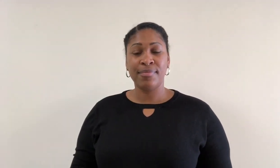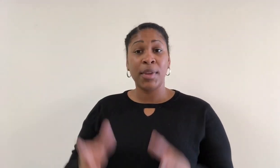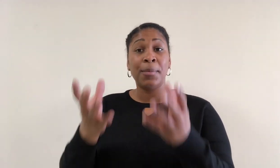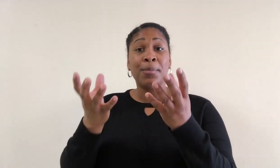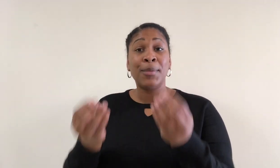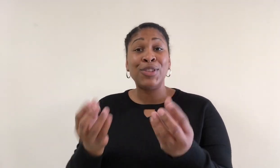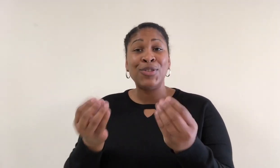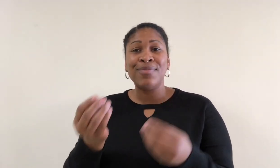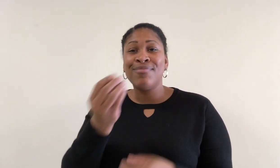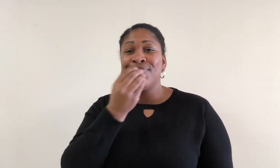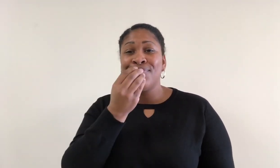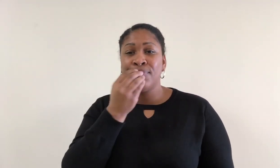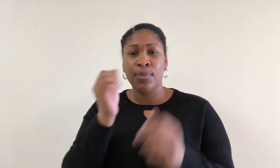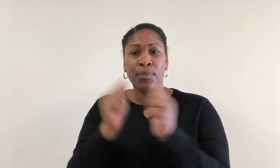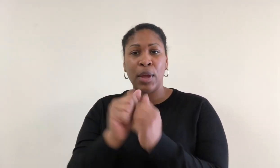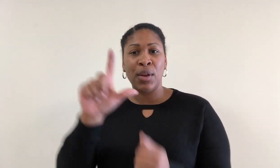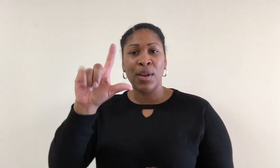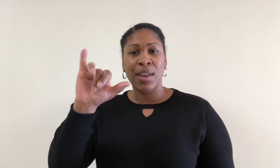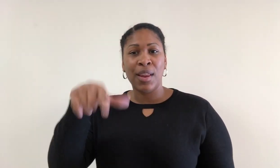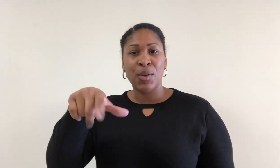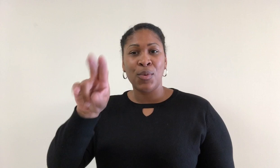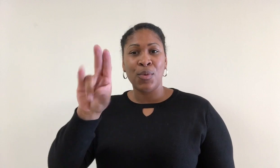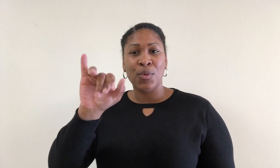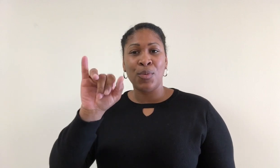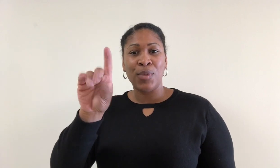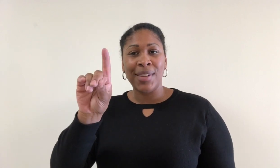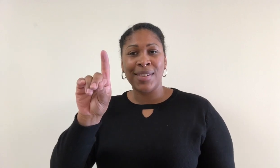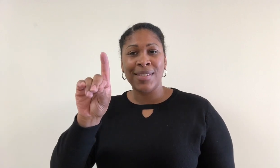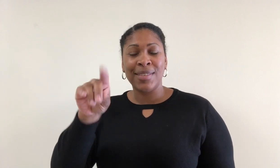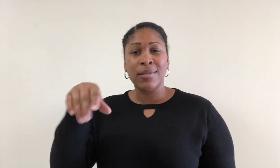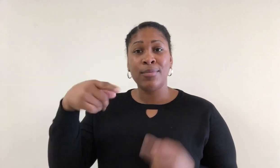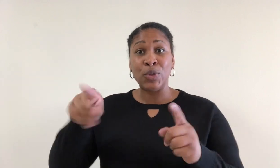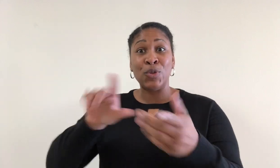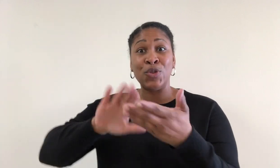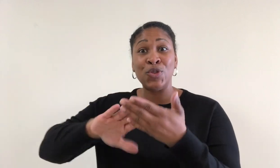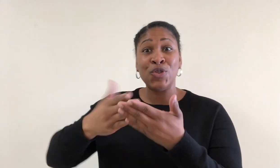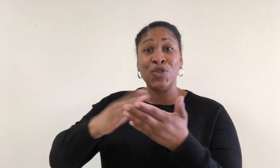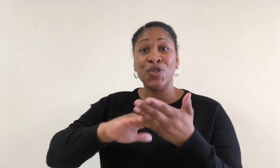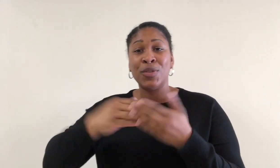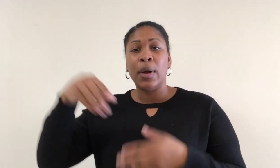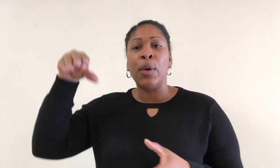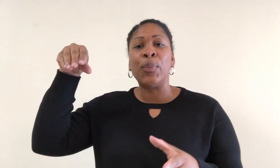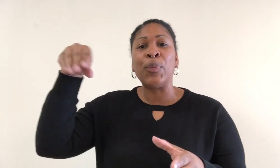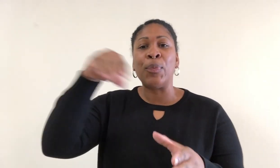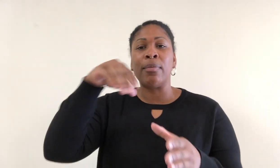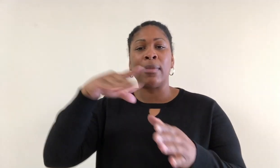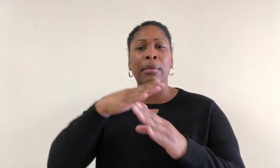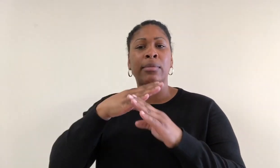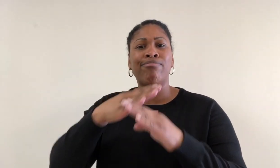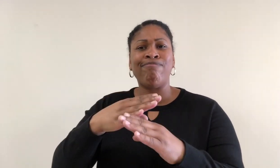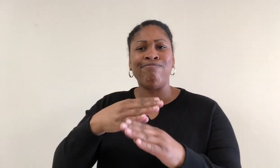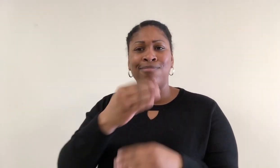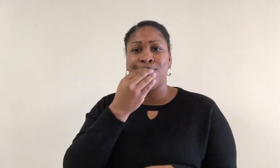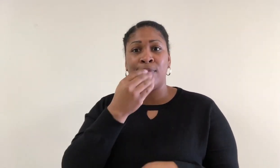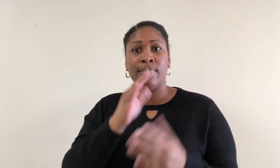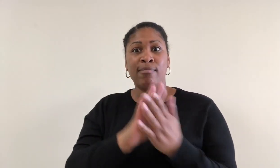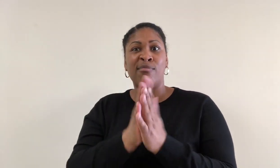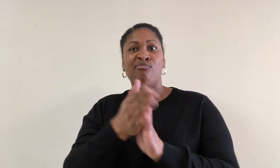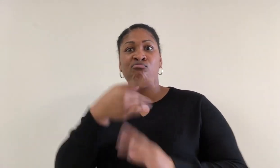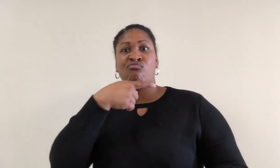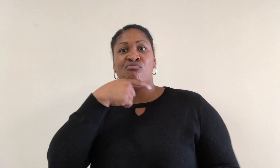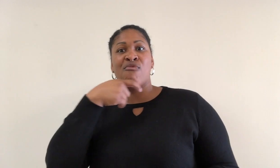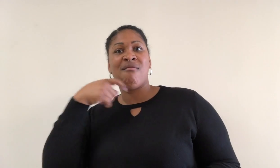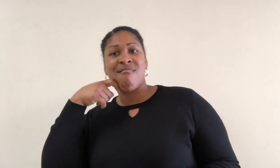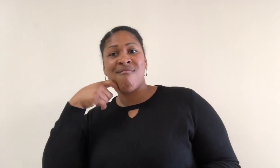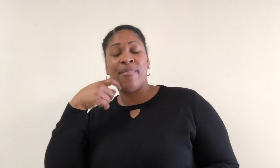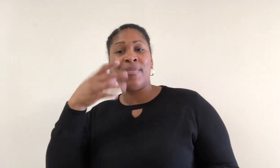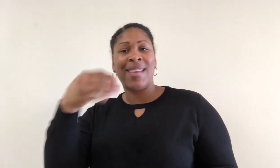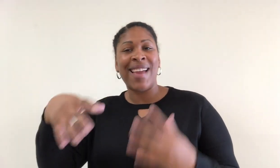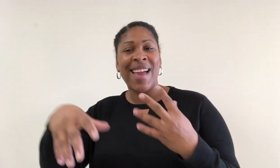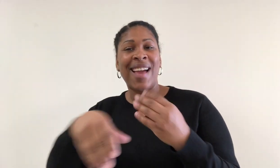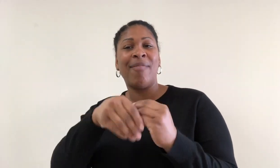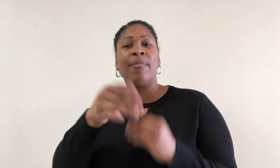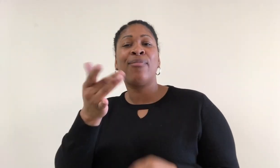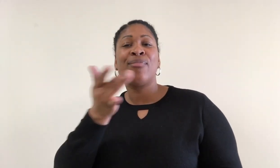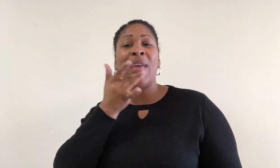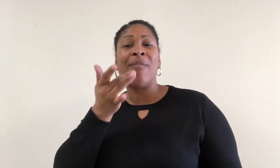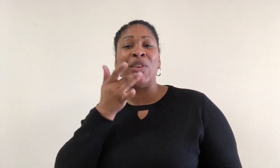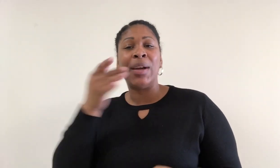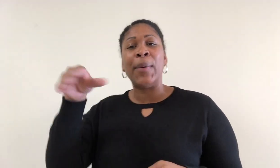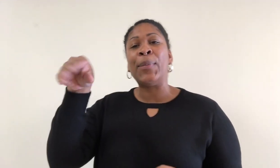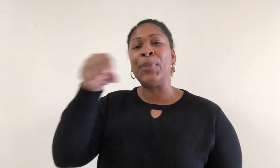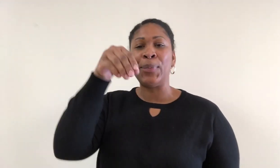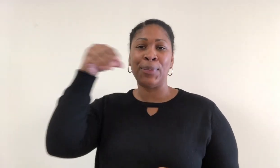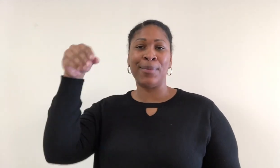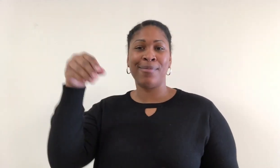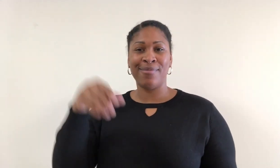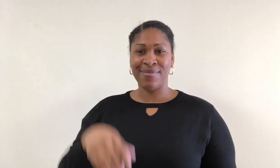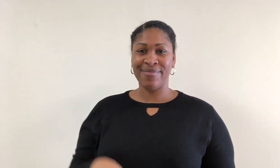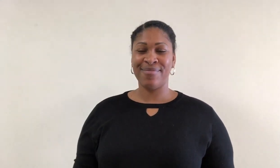Moistening foods with liquid (such as pan drippings) while they are cooking to prevent the food from drying out and to add flavor.